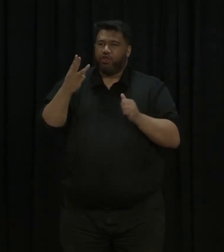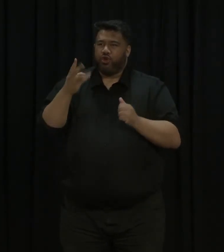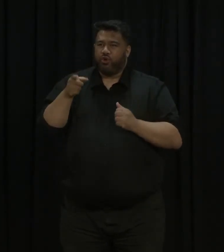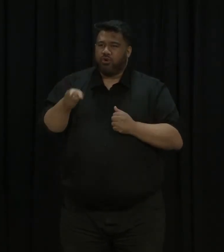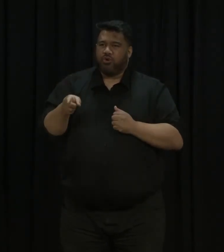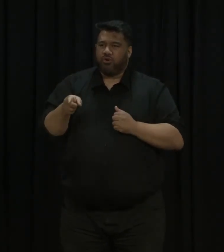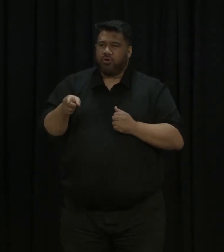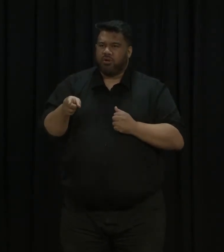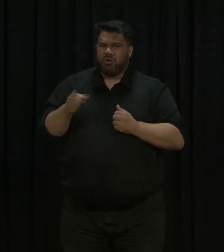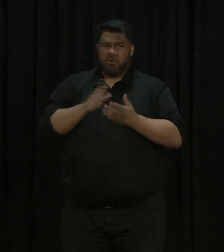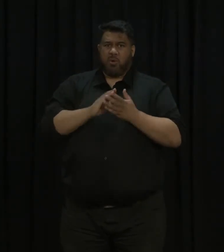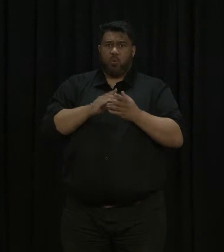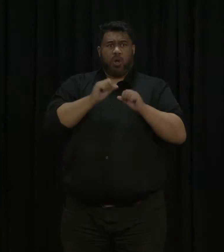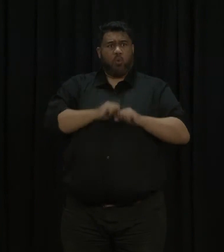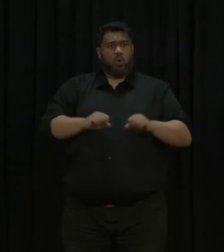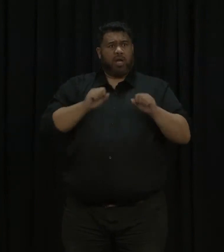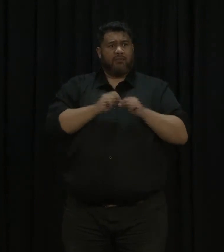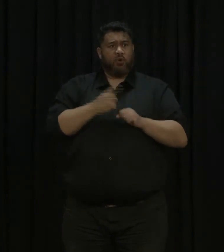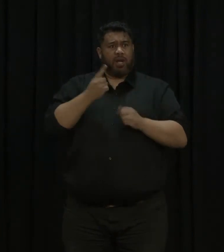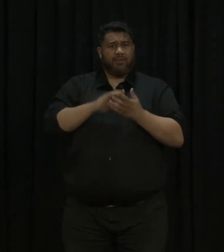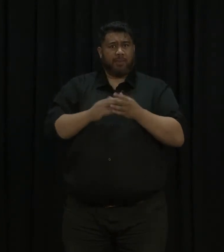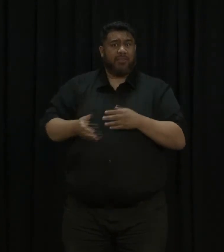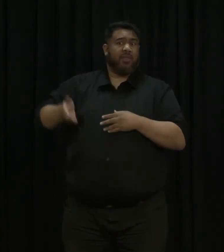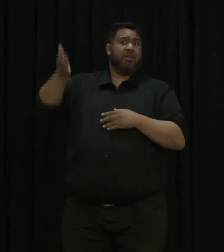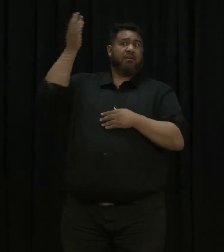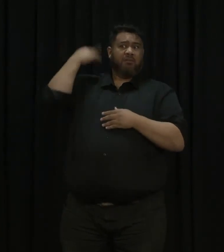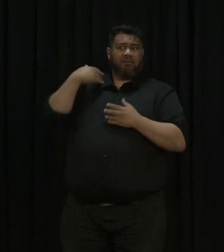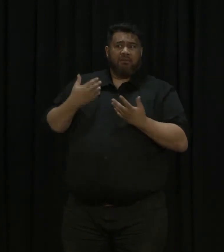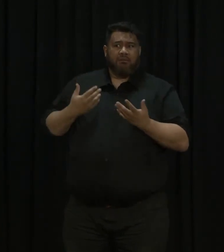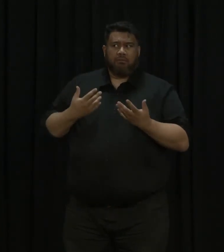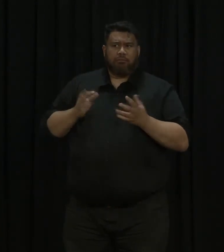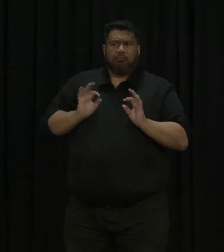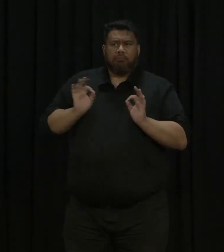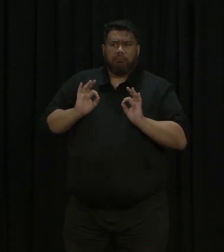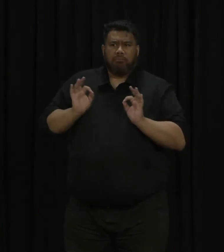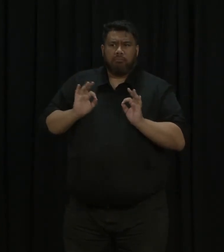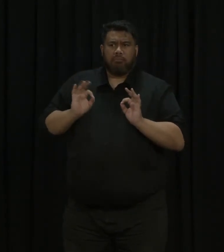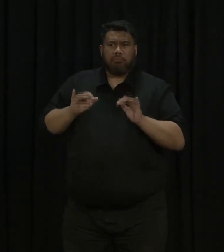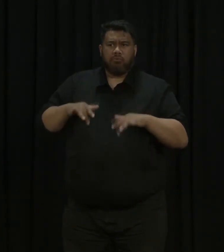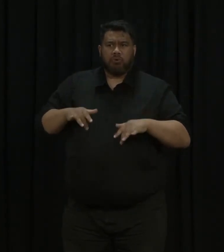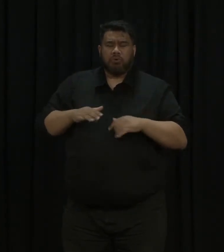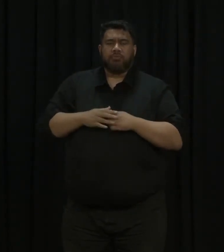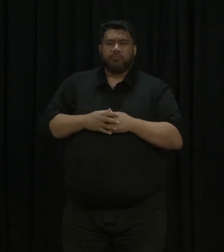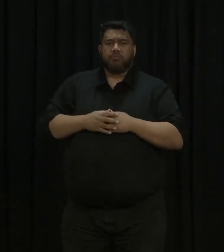median time between 2nd and 3rd dose is 11 months in that stud. We are in a position where no